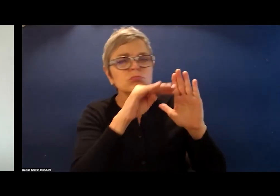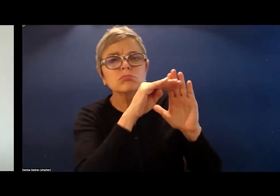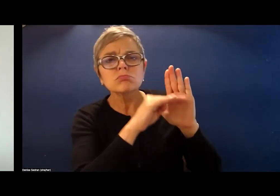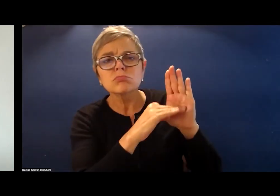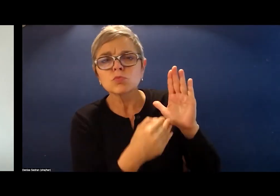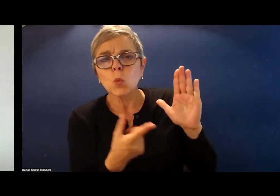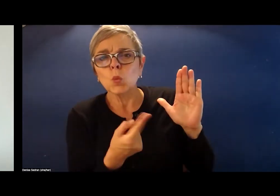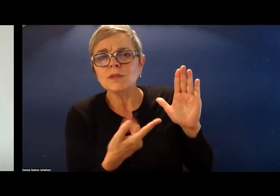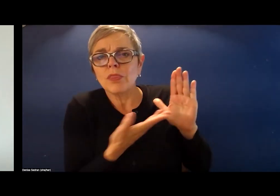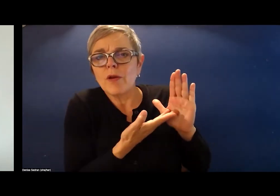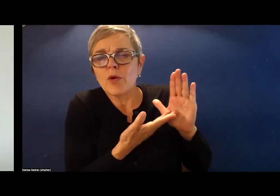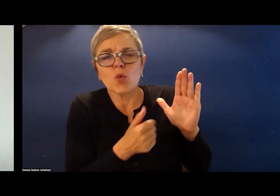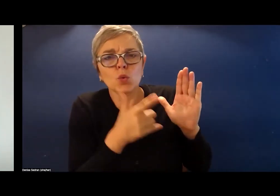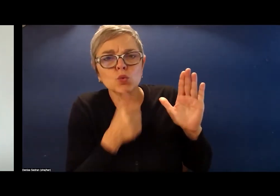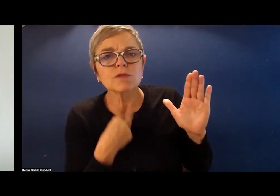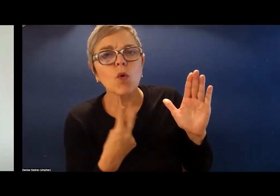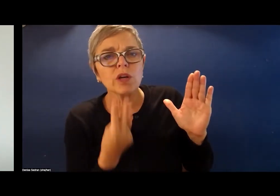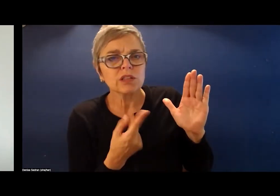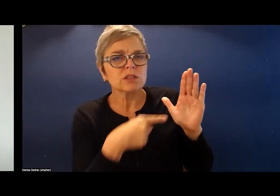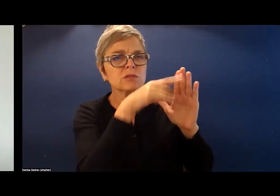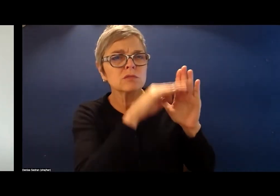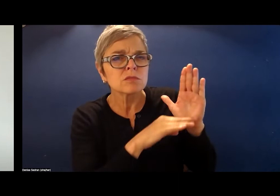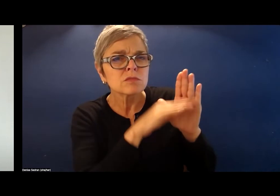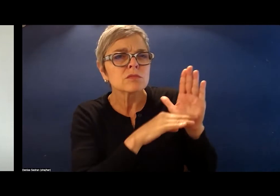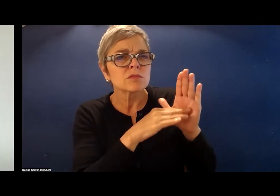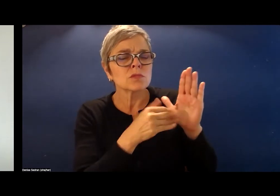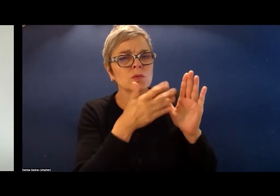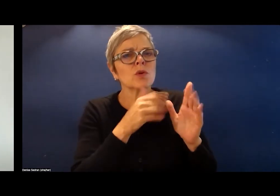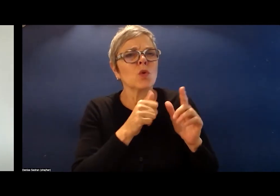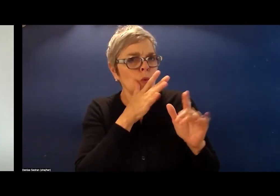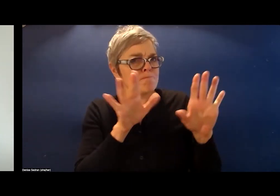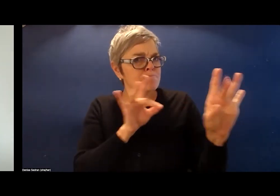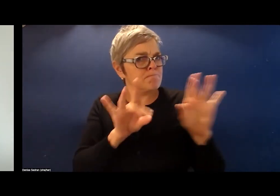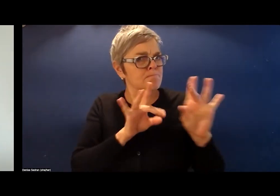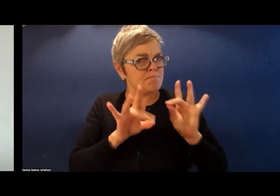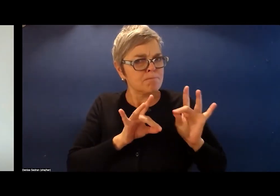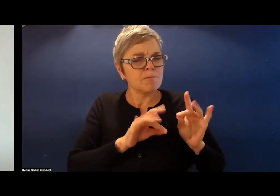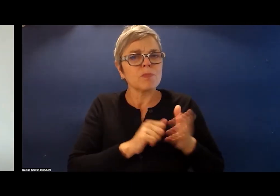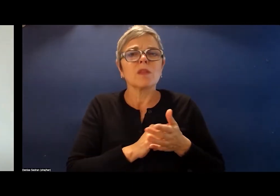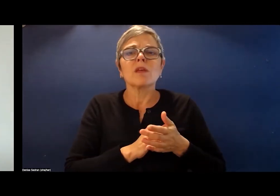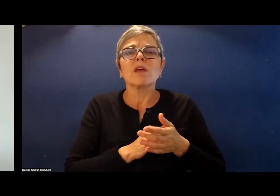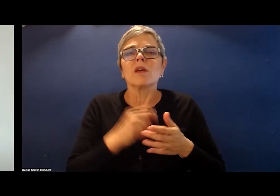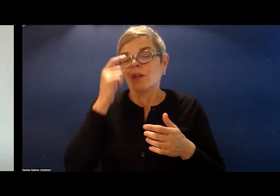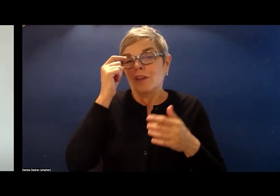And, you know, perhaps we can share a little bit... I mean, I won't bring you into this with a "we" statement,